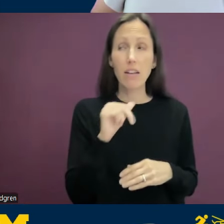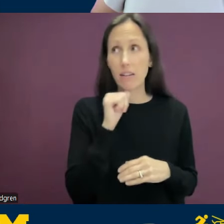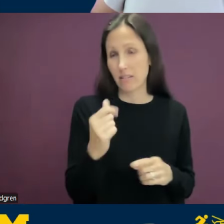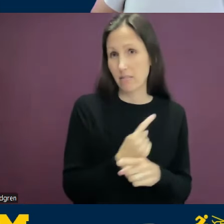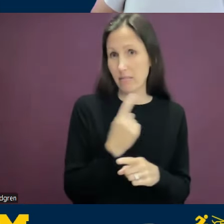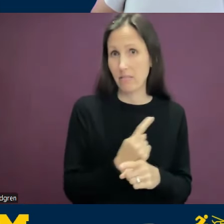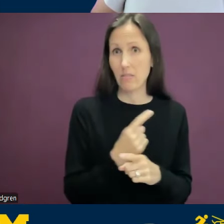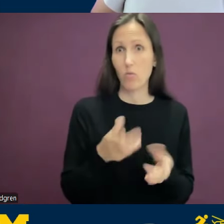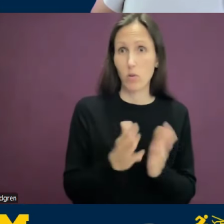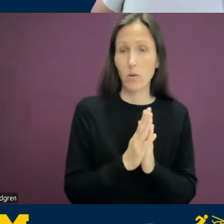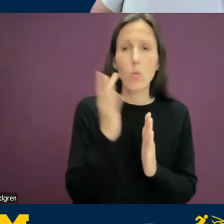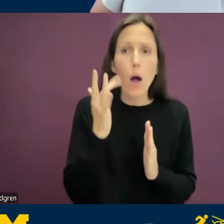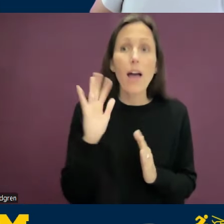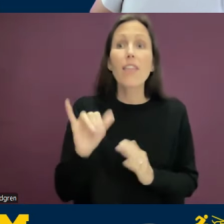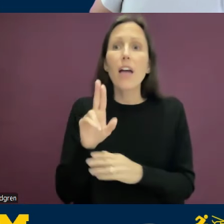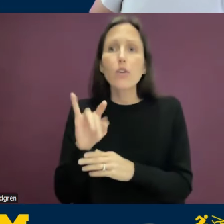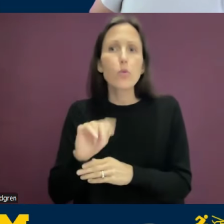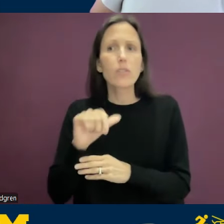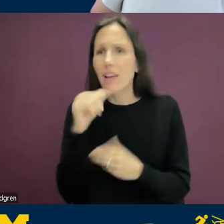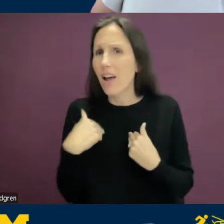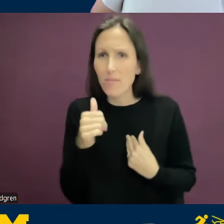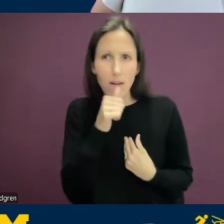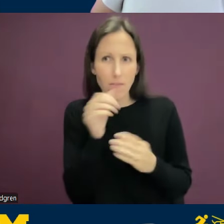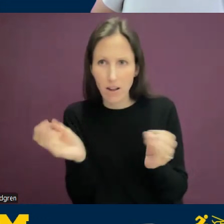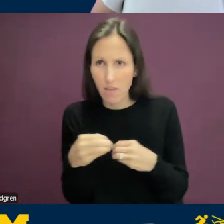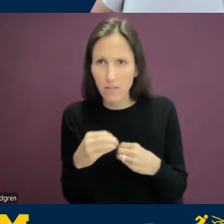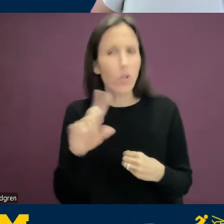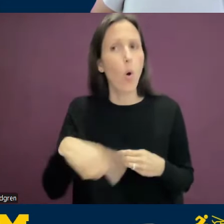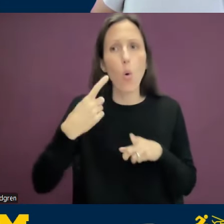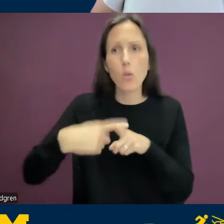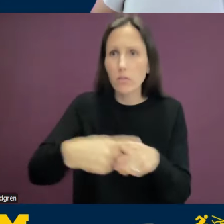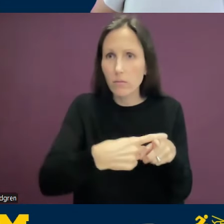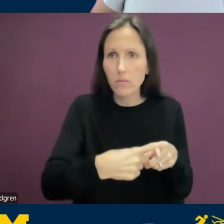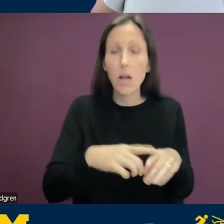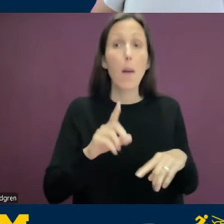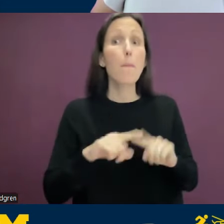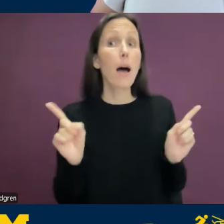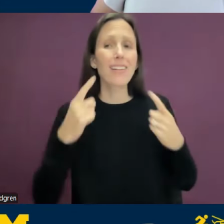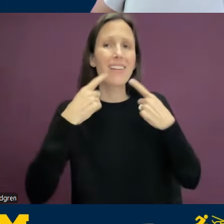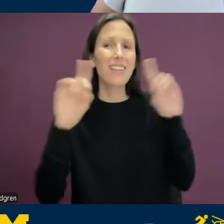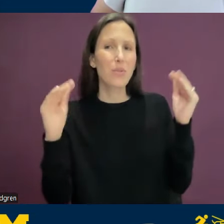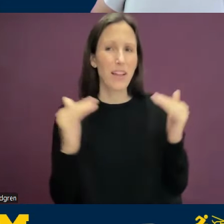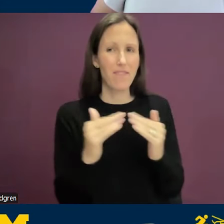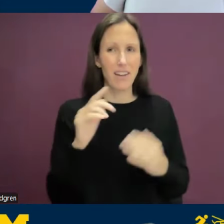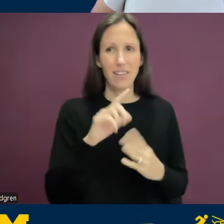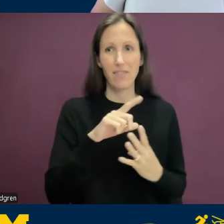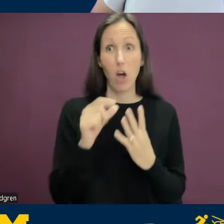and only has access to cubicles. However, an equally effective alternative could be that the unit provides the employee